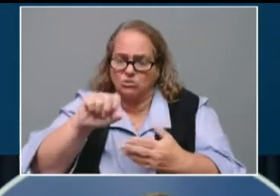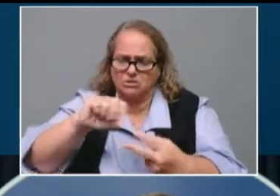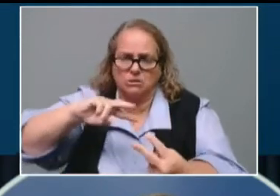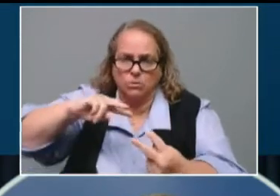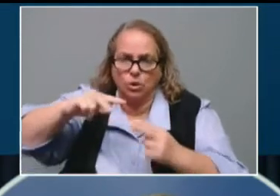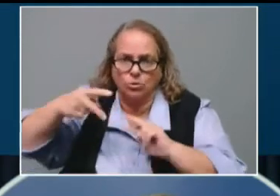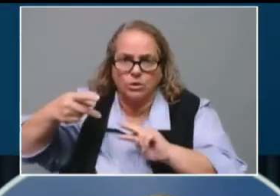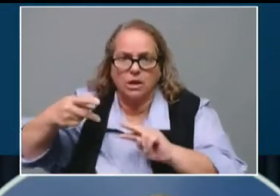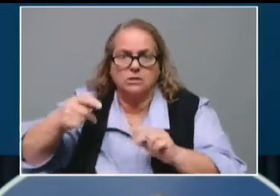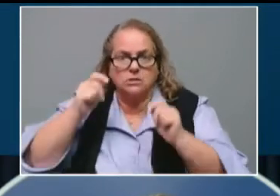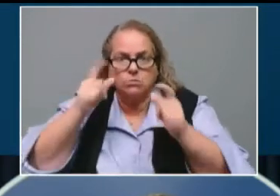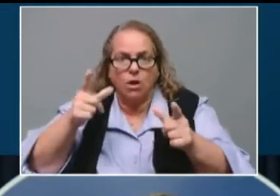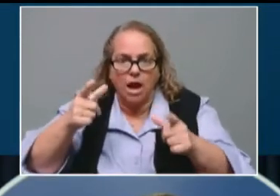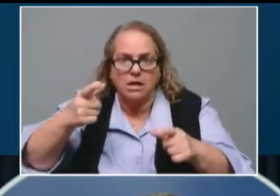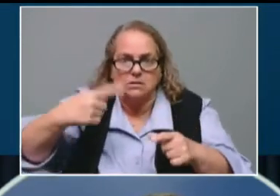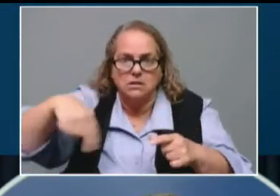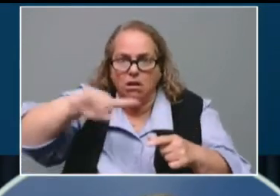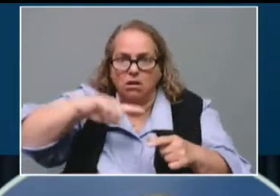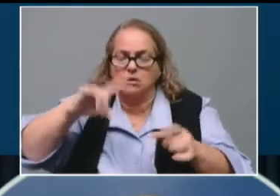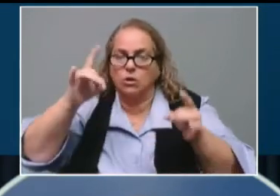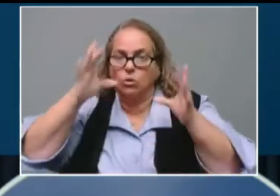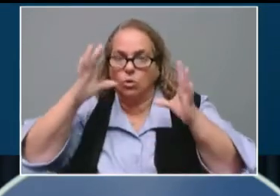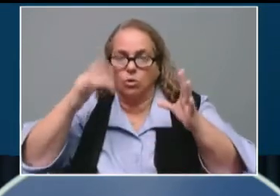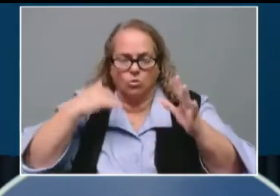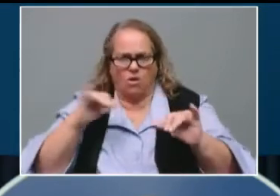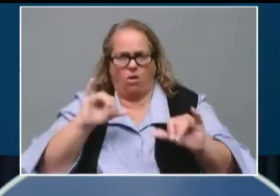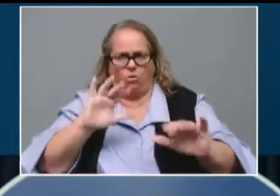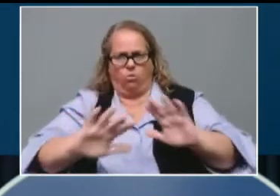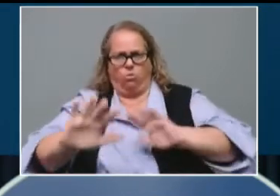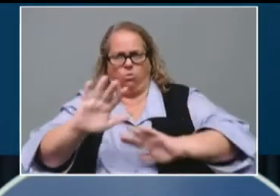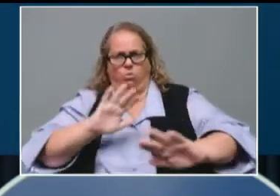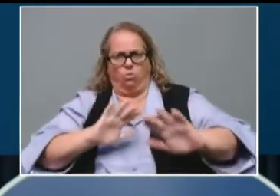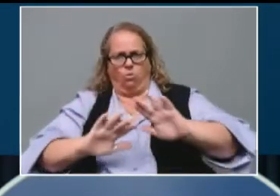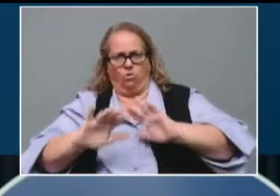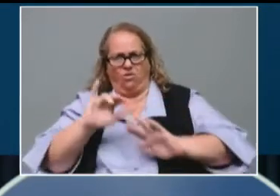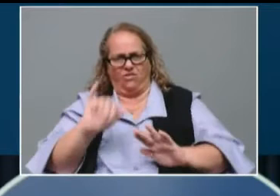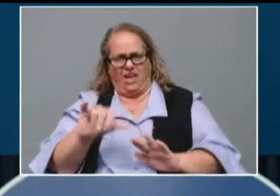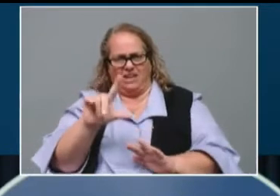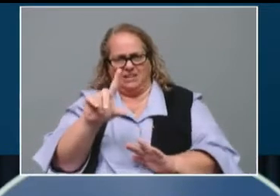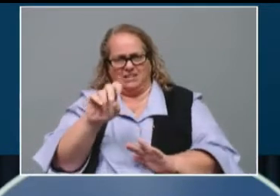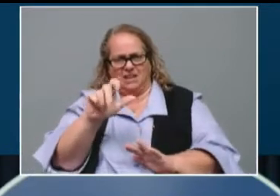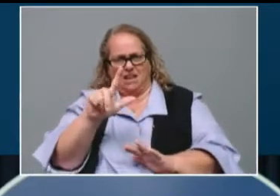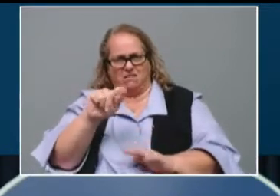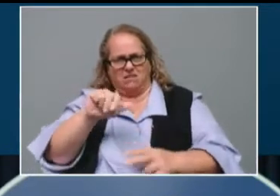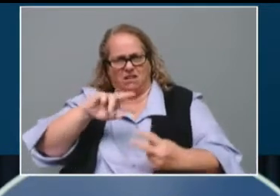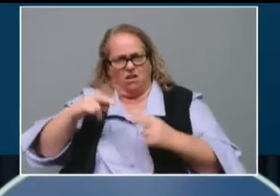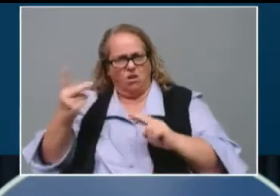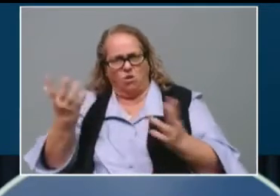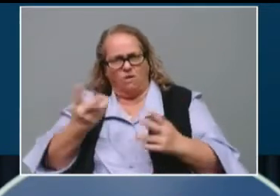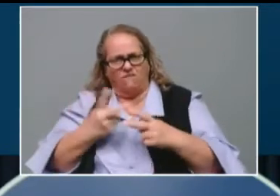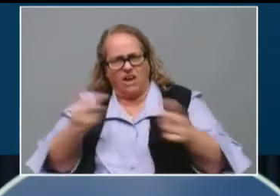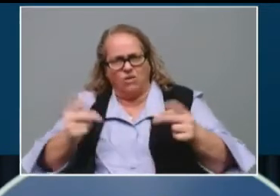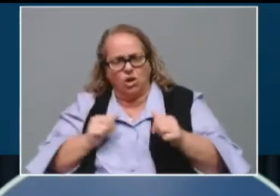everybody. The delta variant is so aggressive. We need to just remember